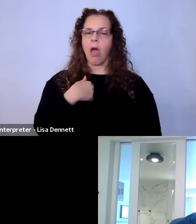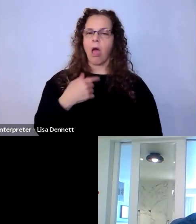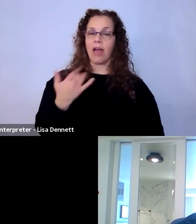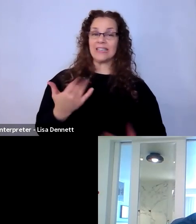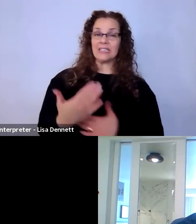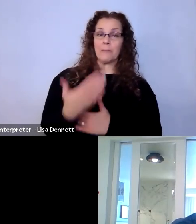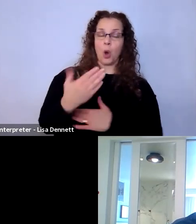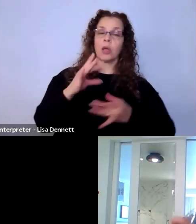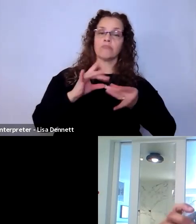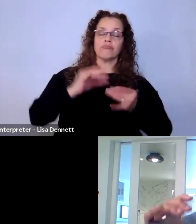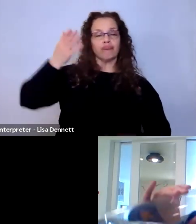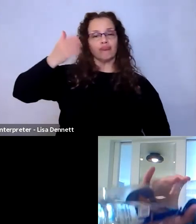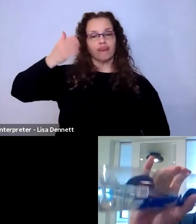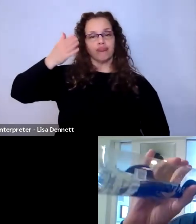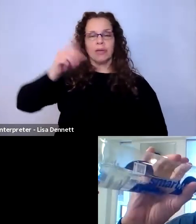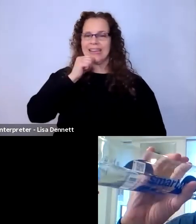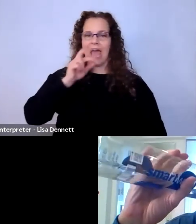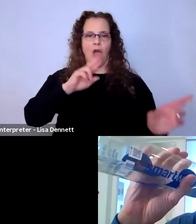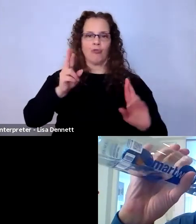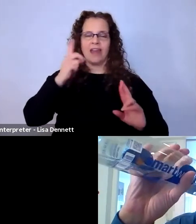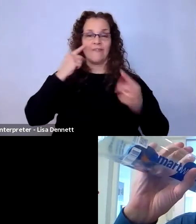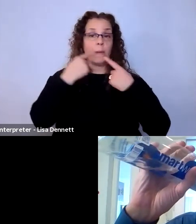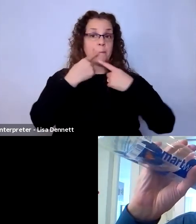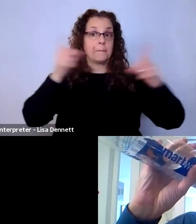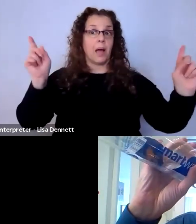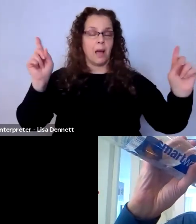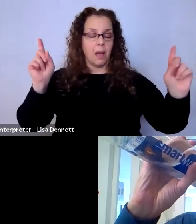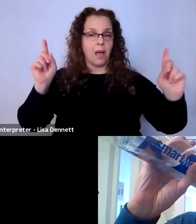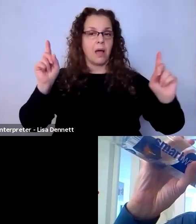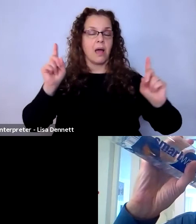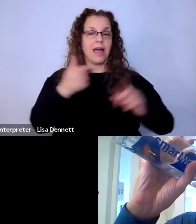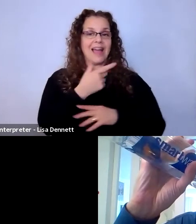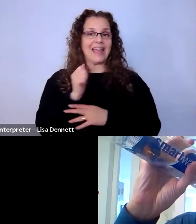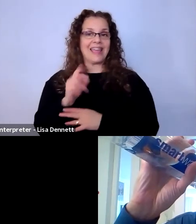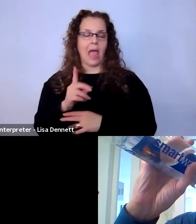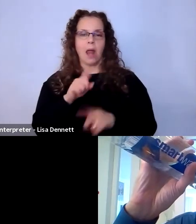for a public add presence, but it's so committed and was very excited about their internal gap celebration.